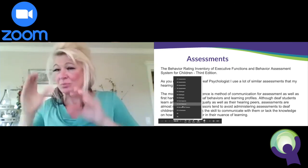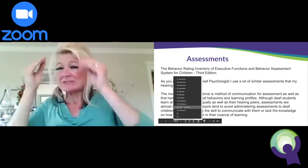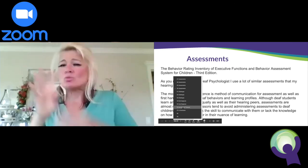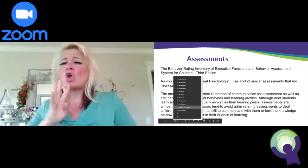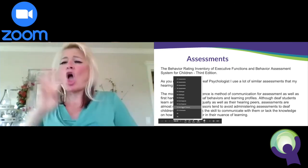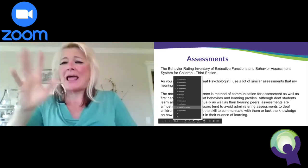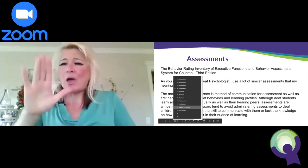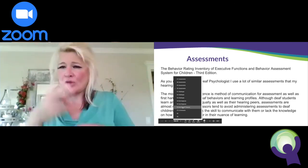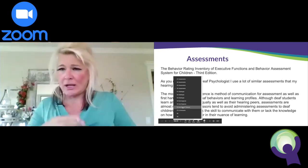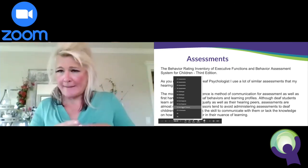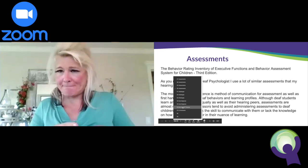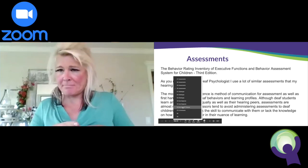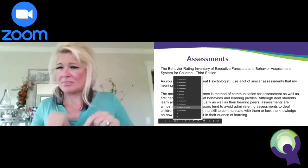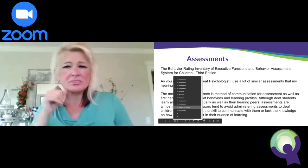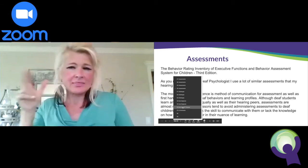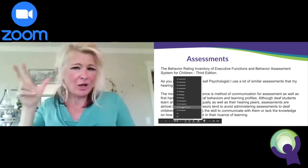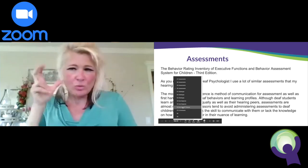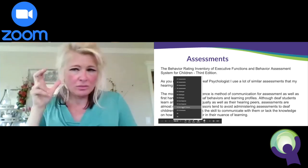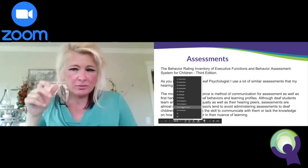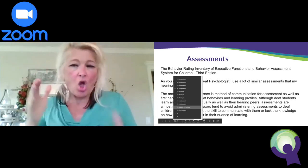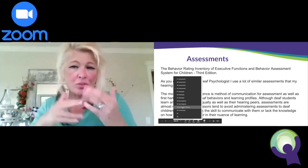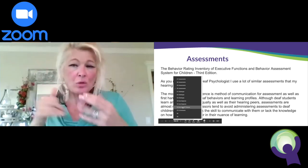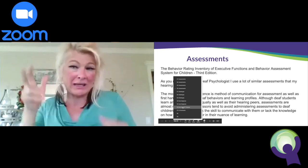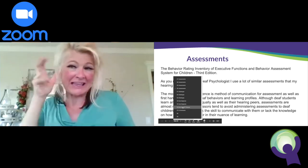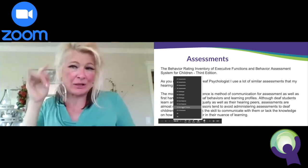maybe they respond when they call the